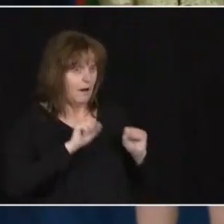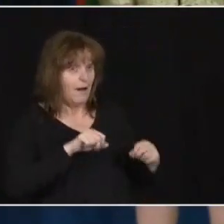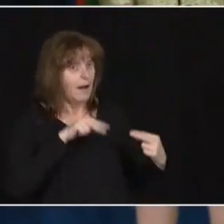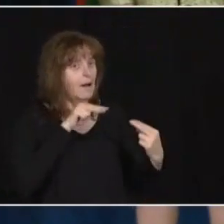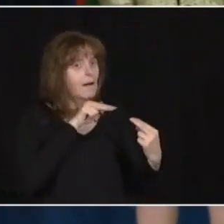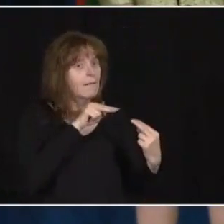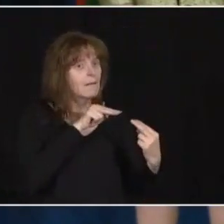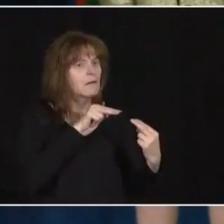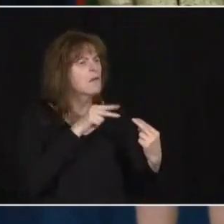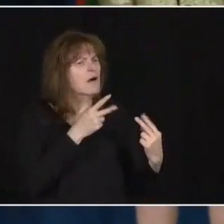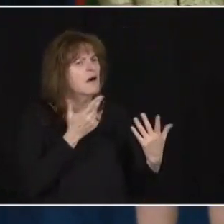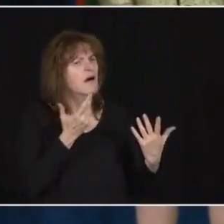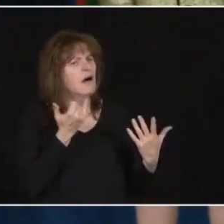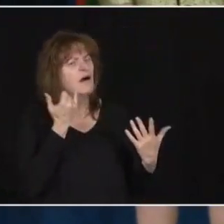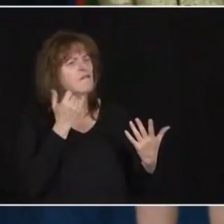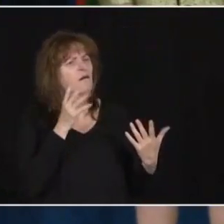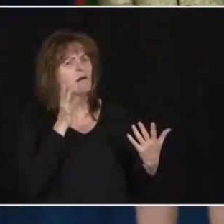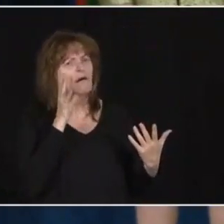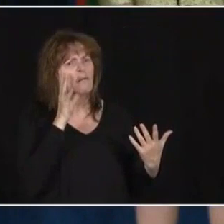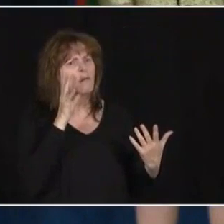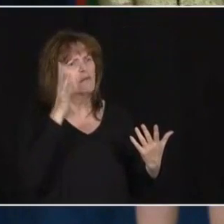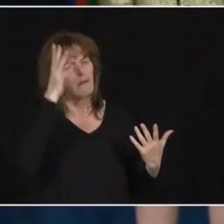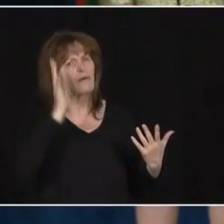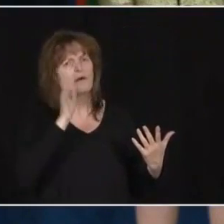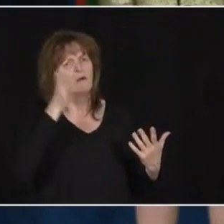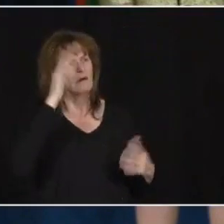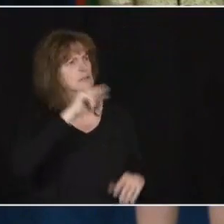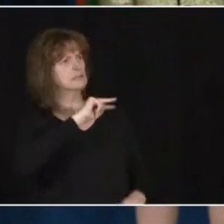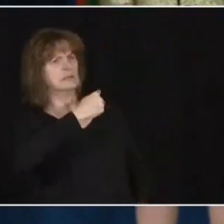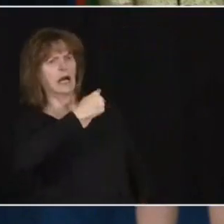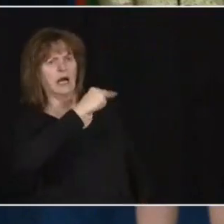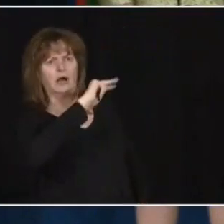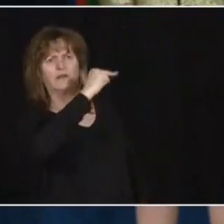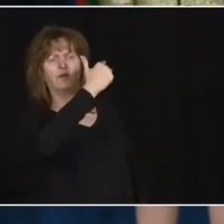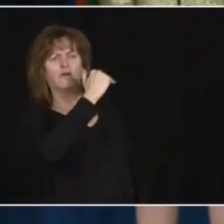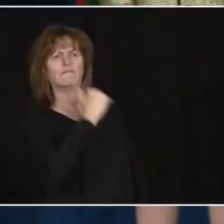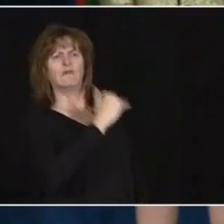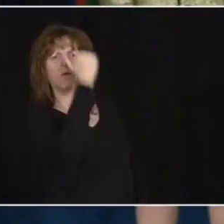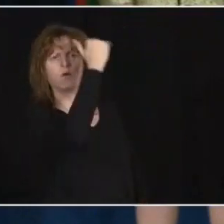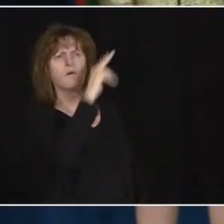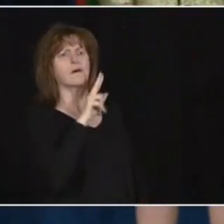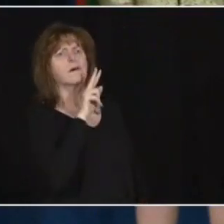people that go on the first floor. How about if you have your loved one on the